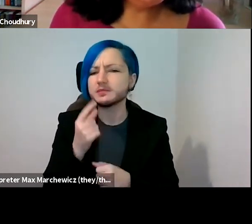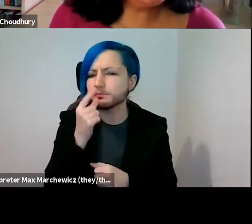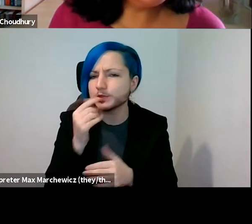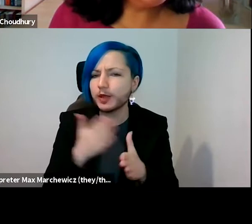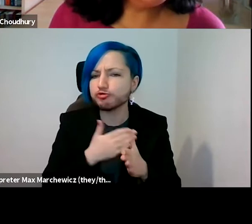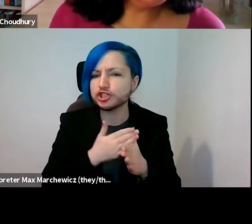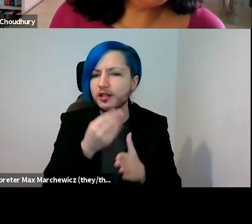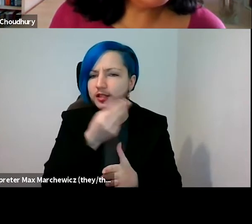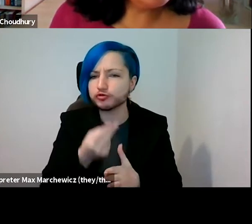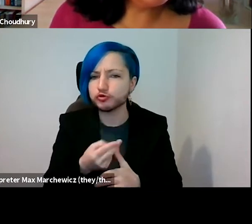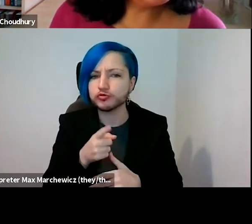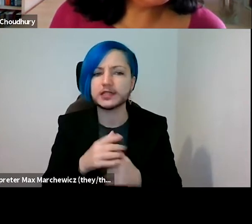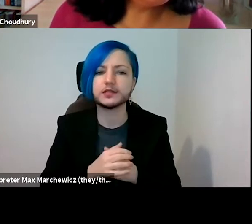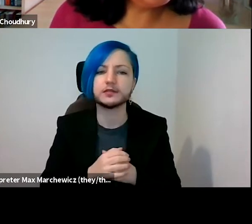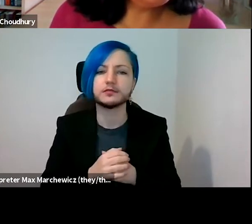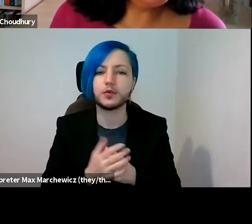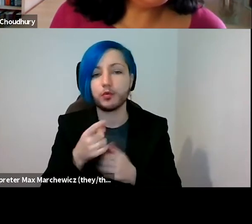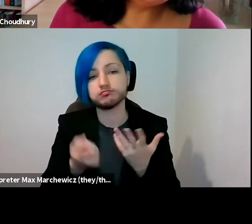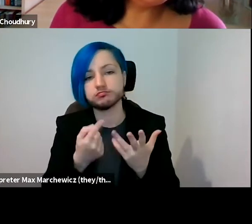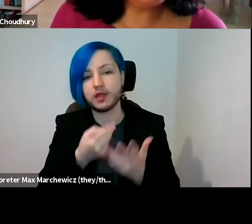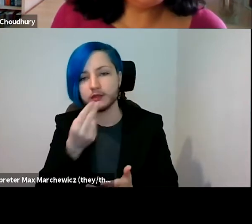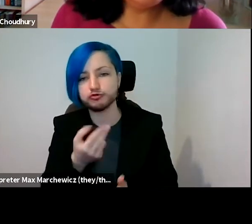or there's another one, this one.